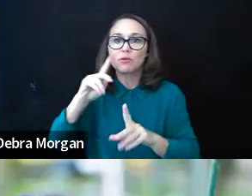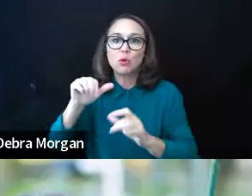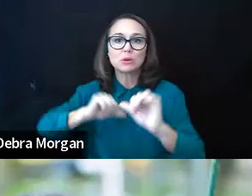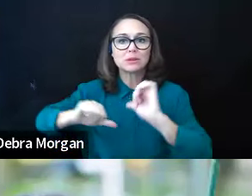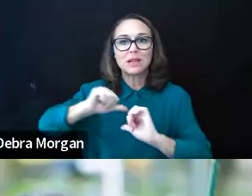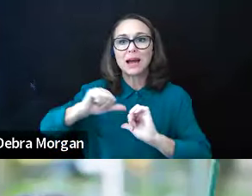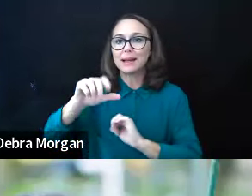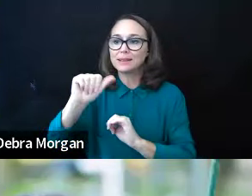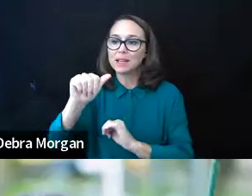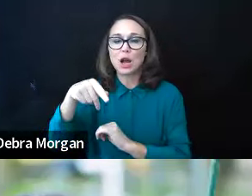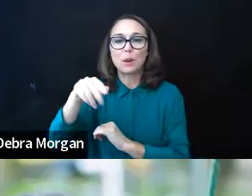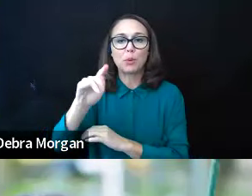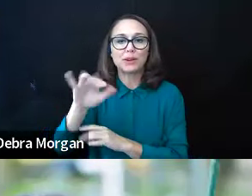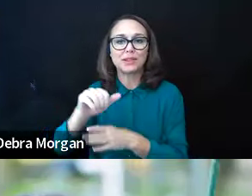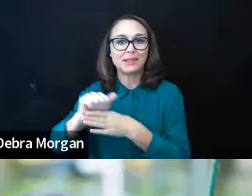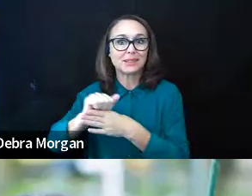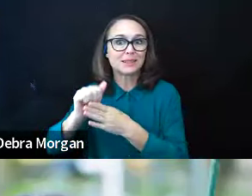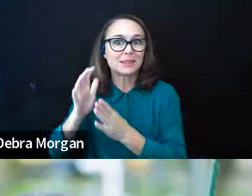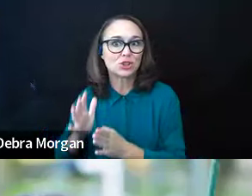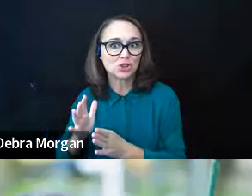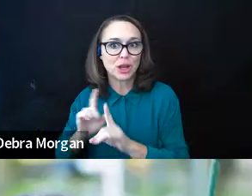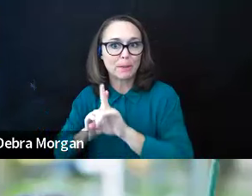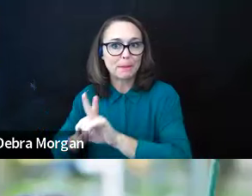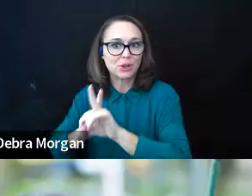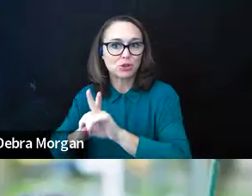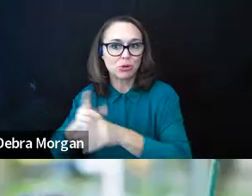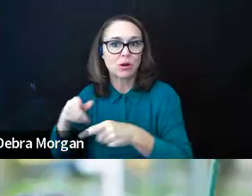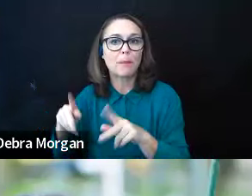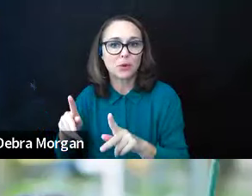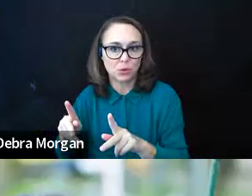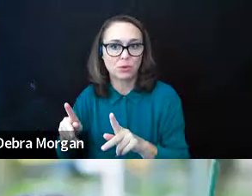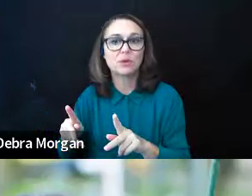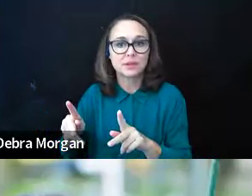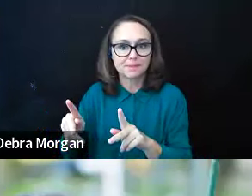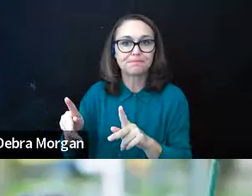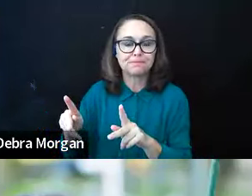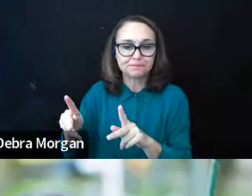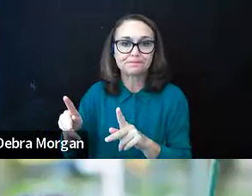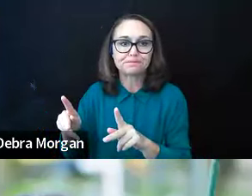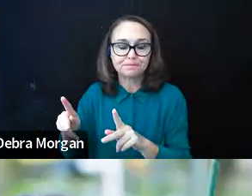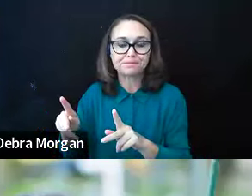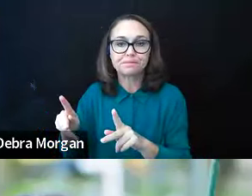the arts. Students show improvements in attitudes towards school, better graduation rates and